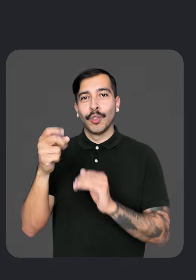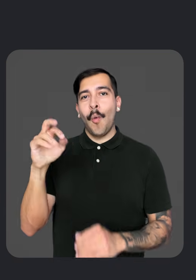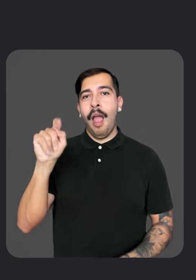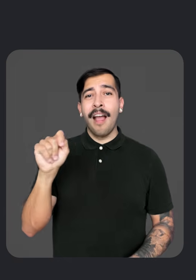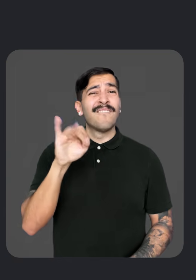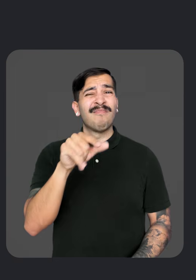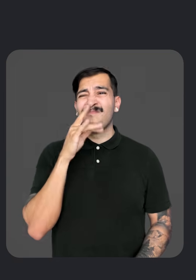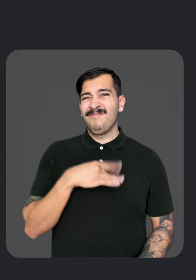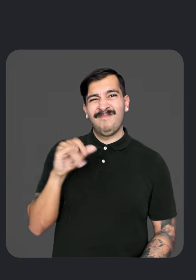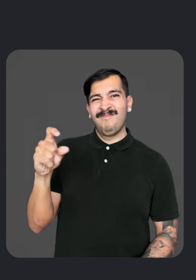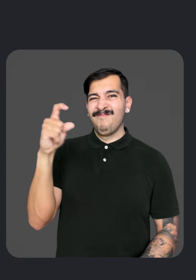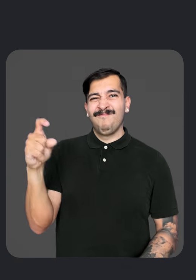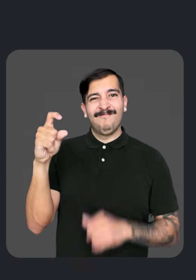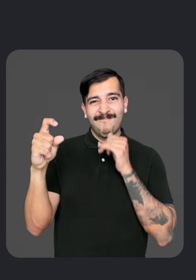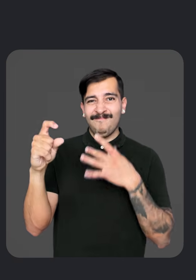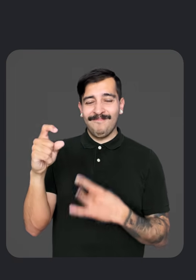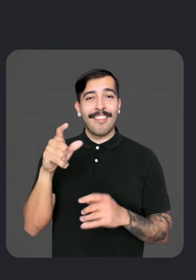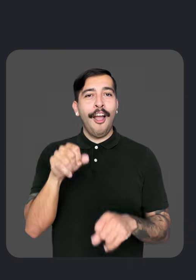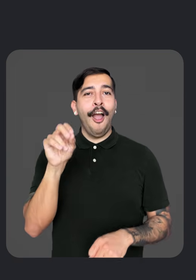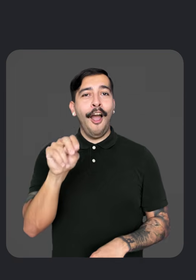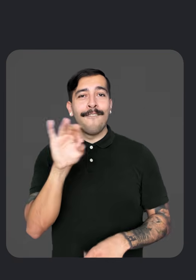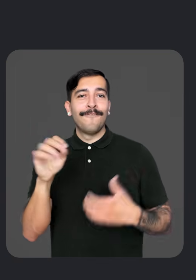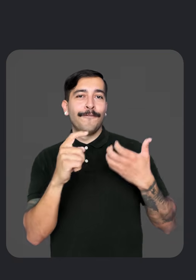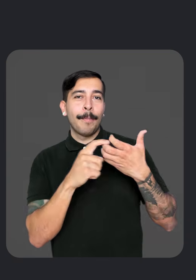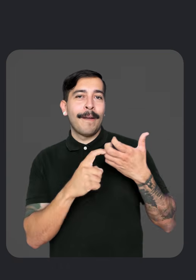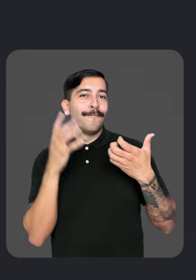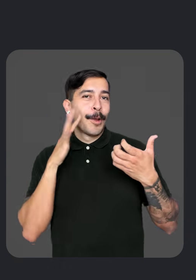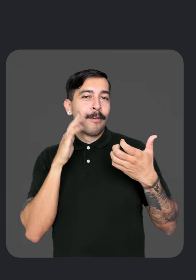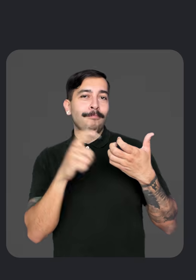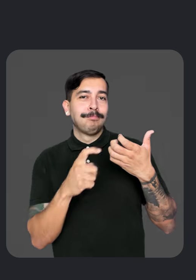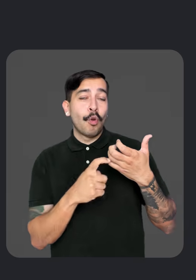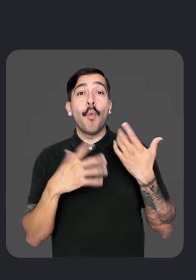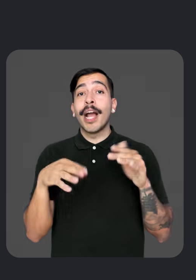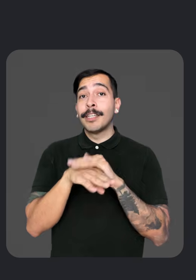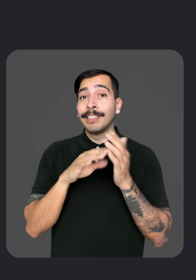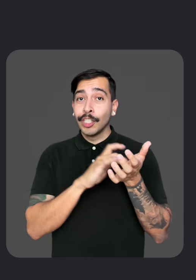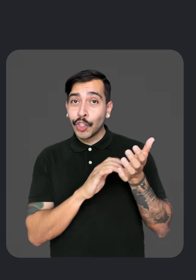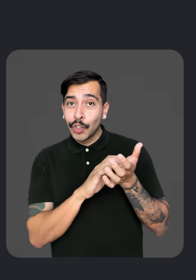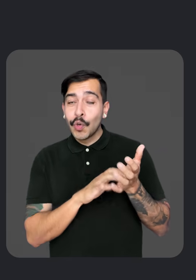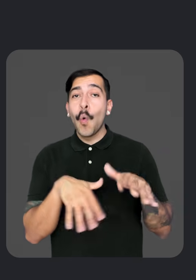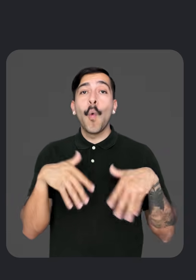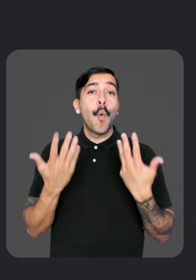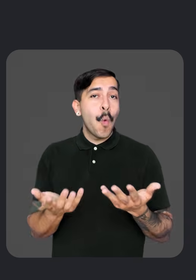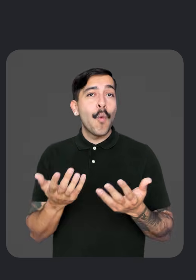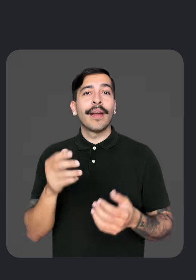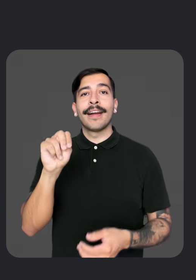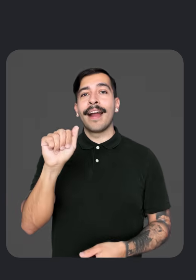If you don't like the default floating shortcut, you can opt to turn listening on or off using volume keys, accessibility gesture,